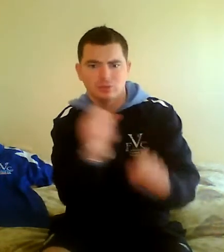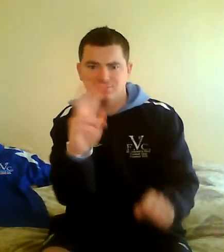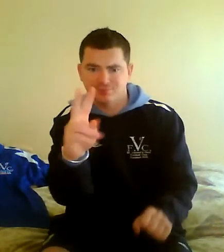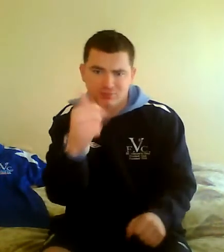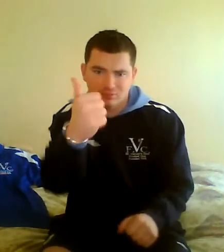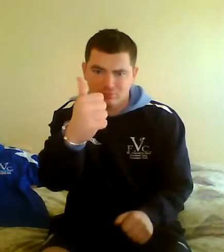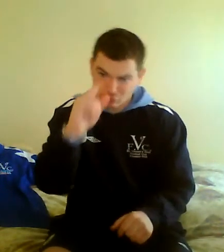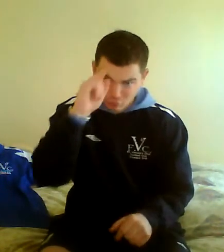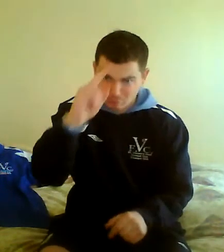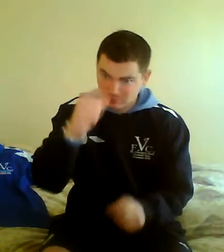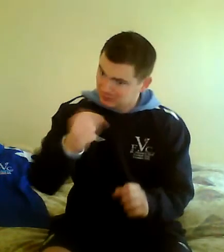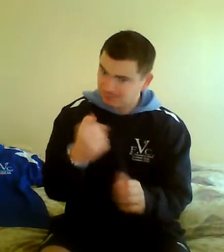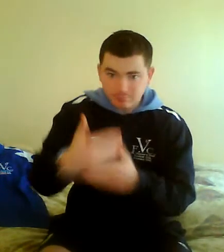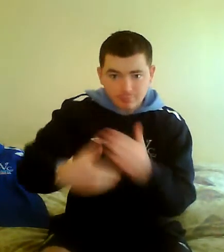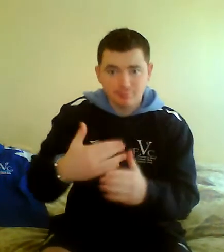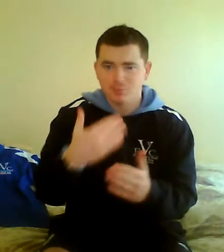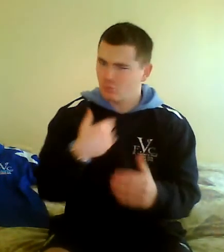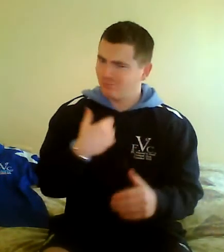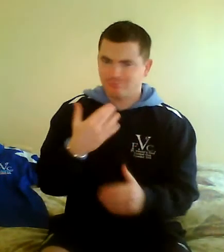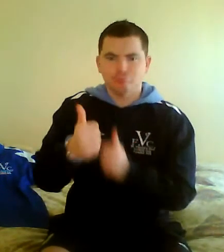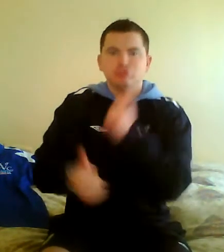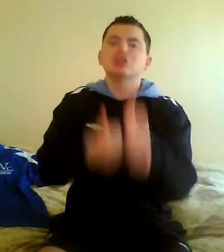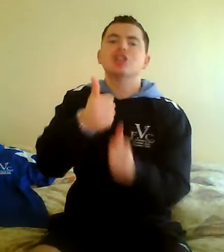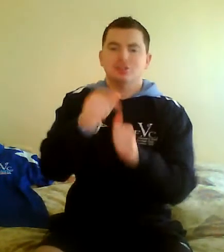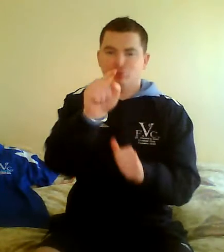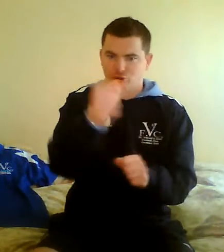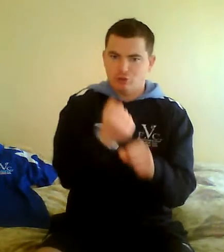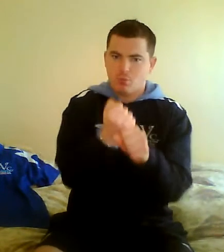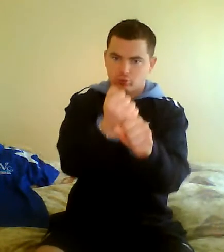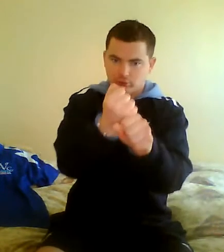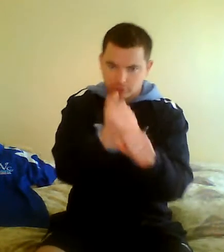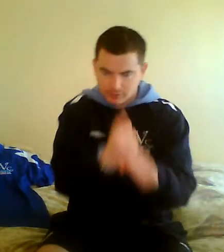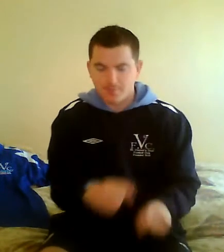and for your support. We hope you continue to support us because we appreciate it!